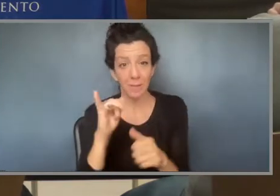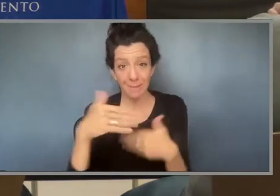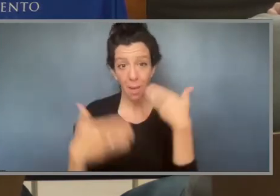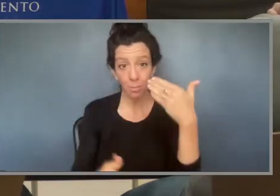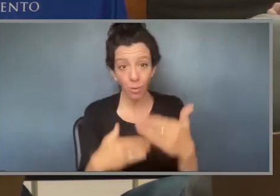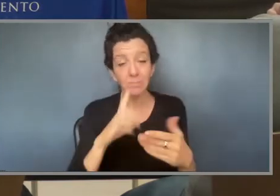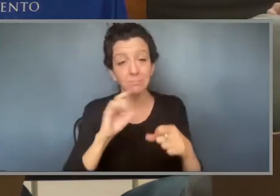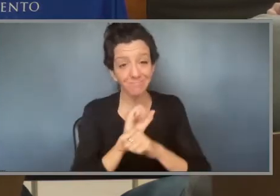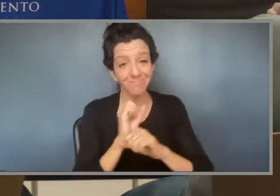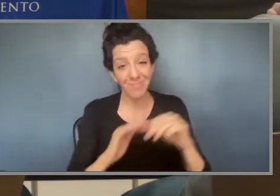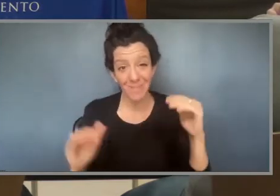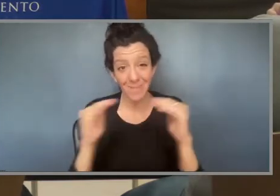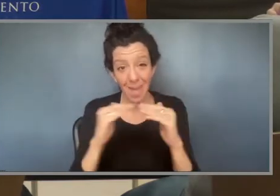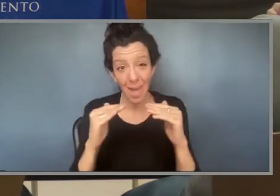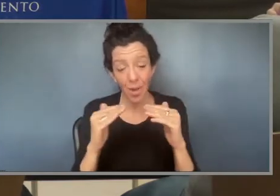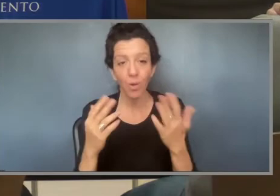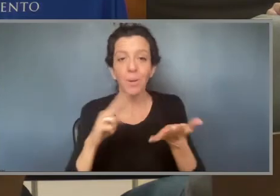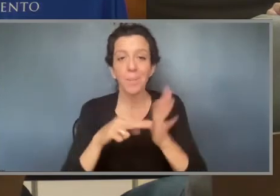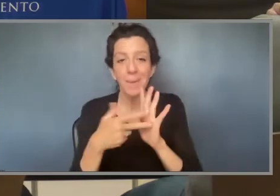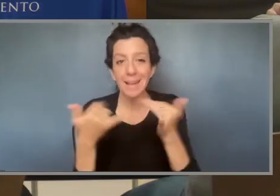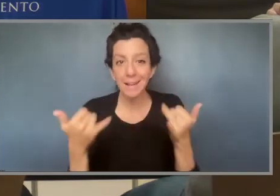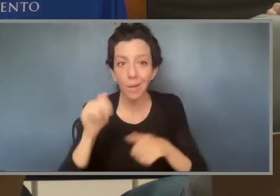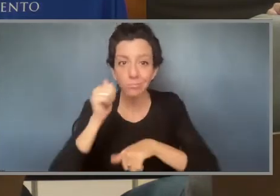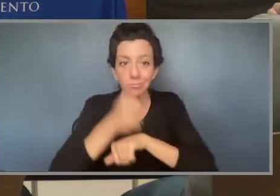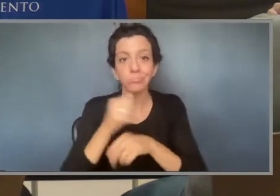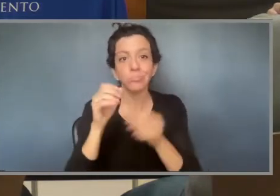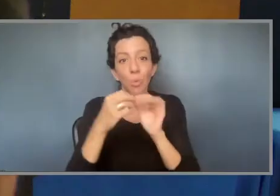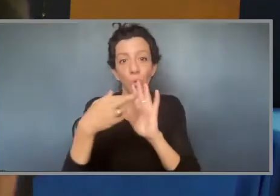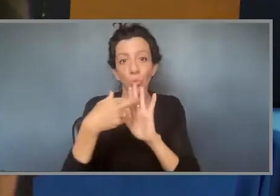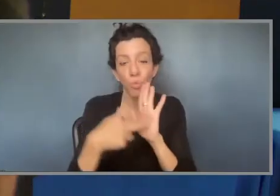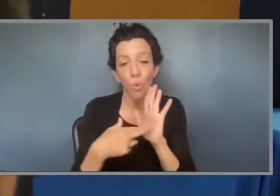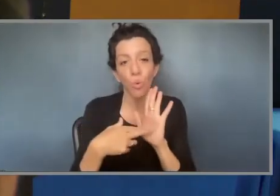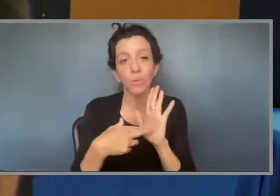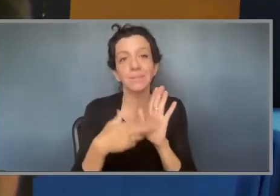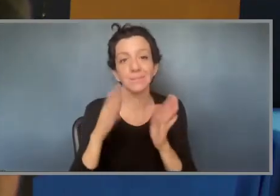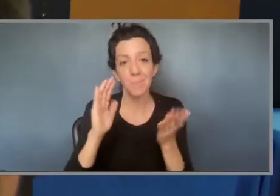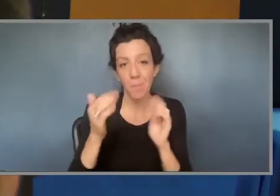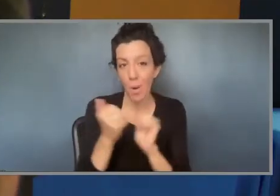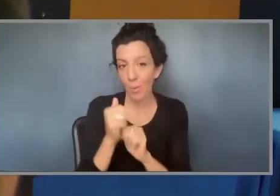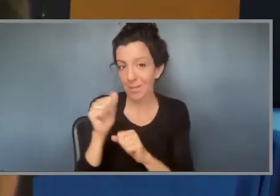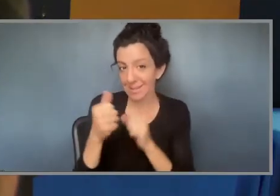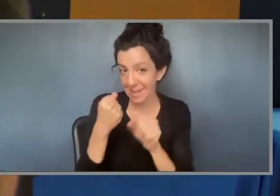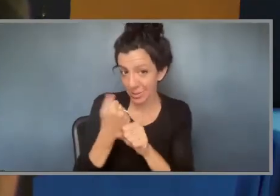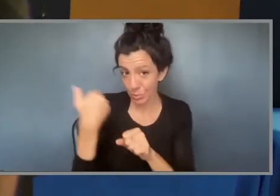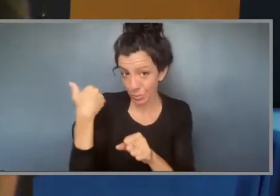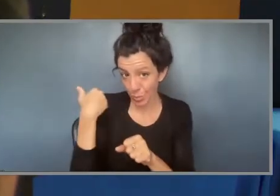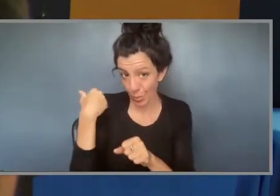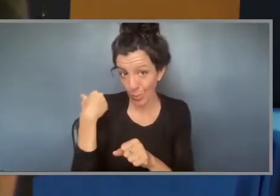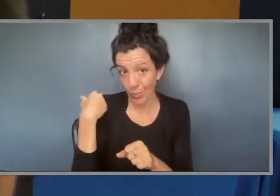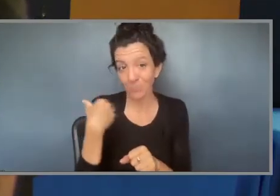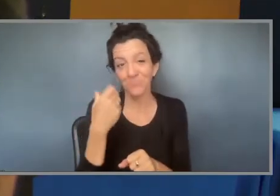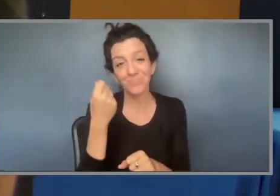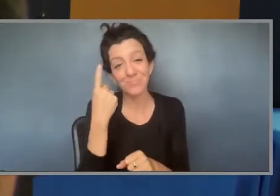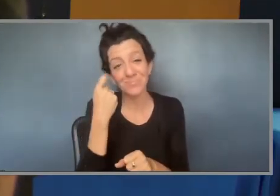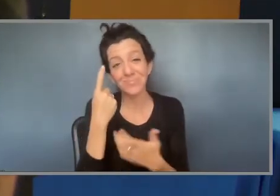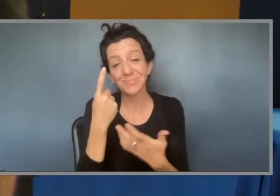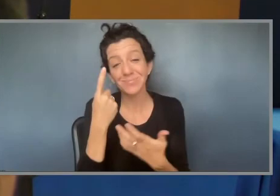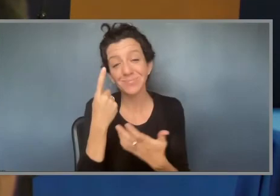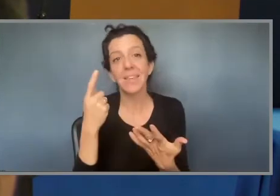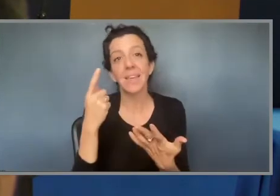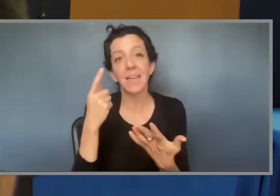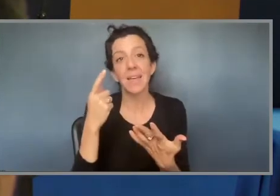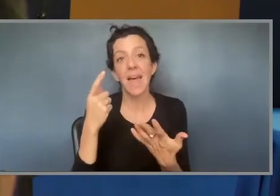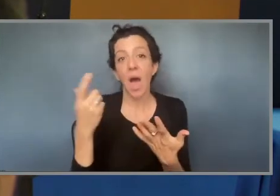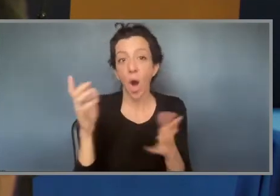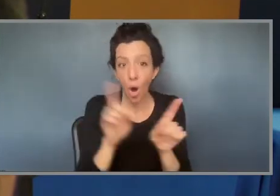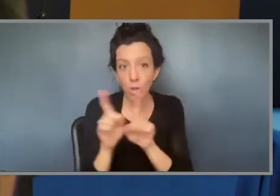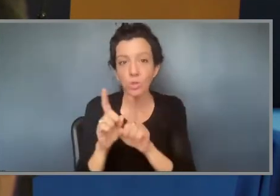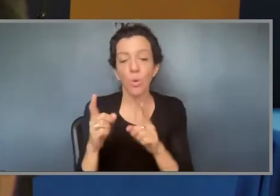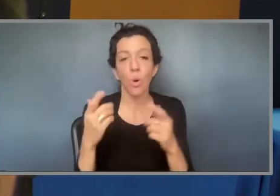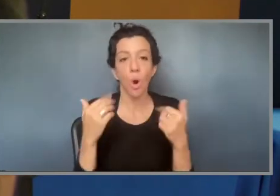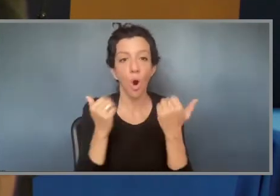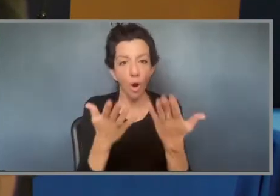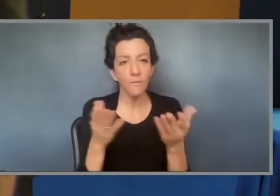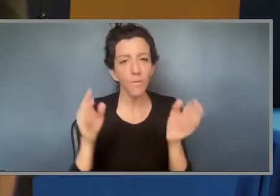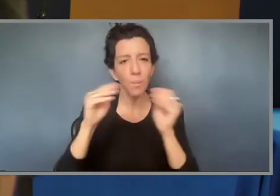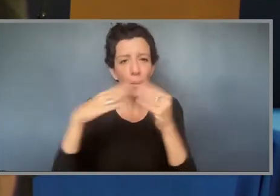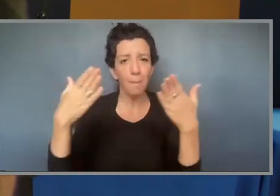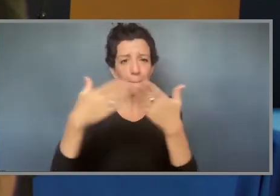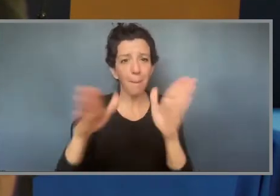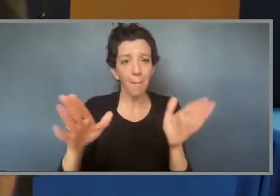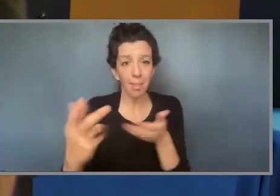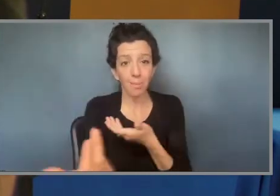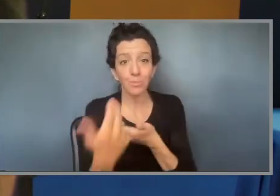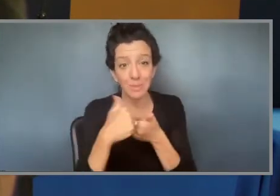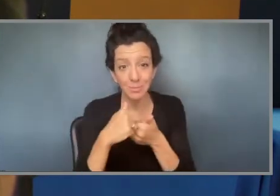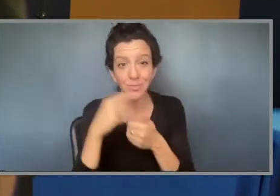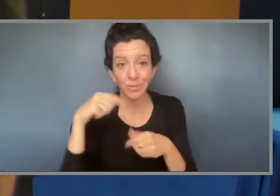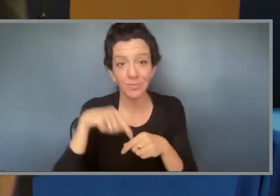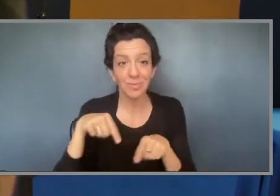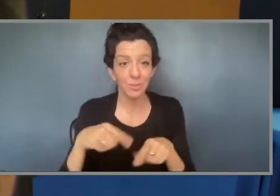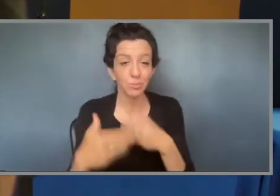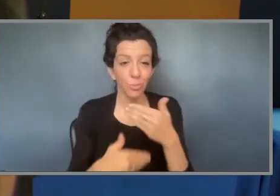Studio: And that's to make sure that it is done in a fair and equitable way, so there is more rules and regulations than there